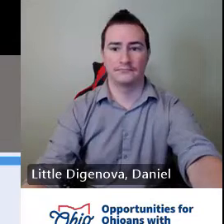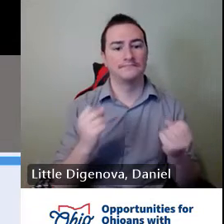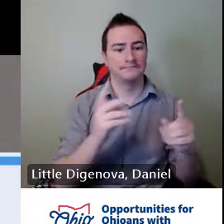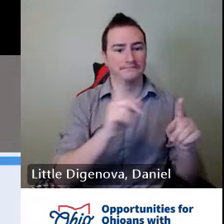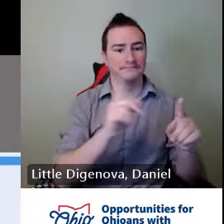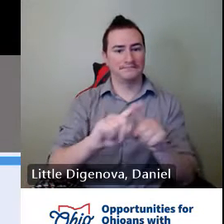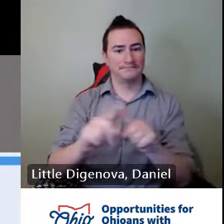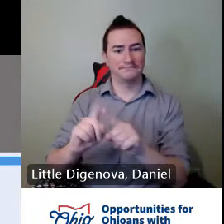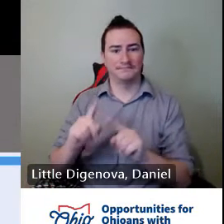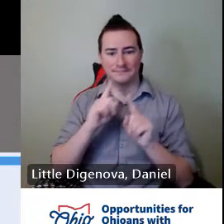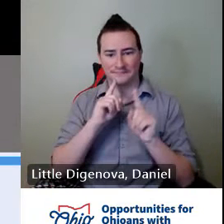those seem to slow down.